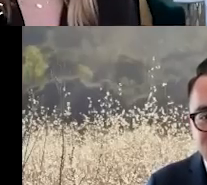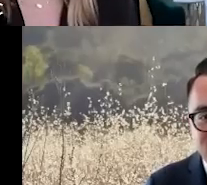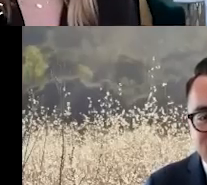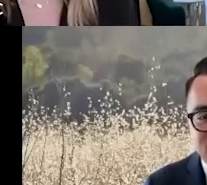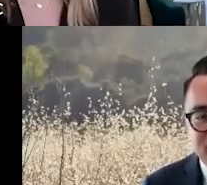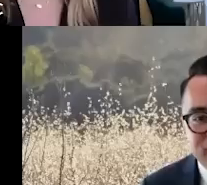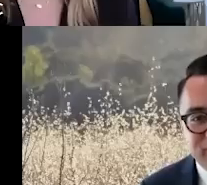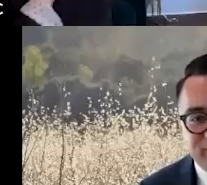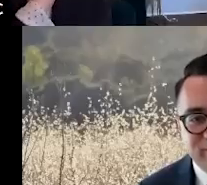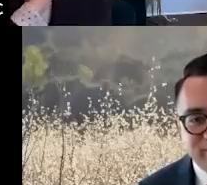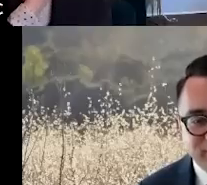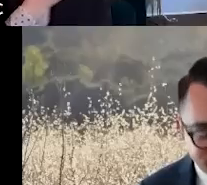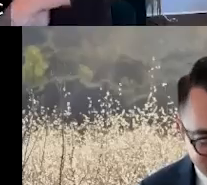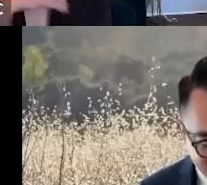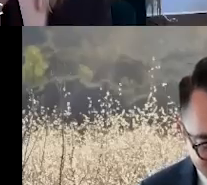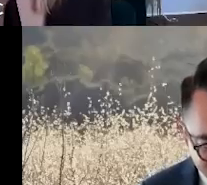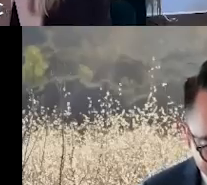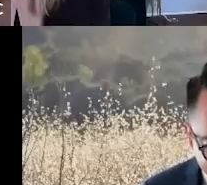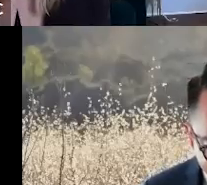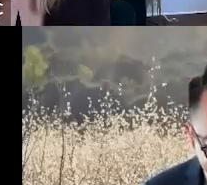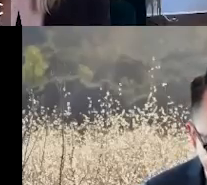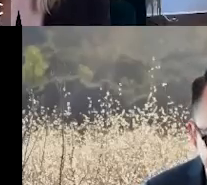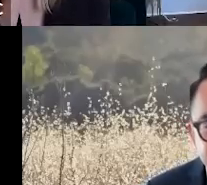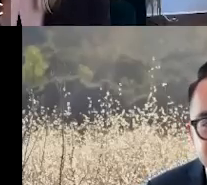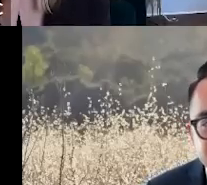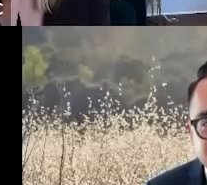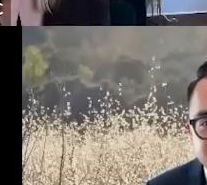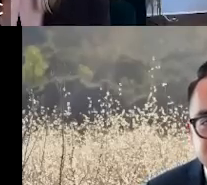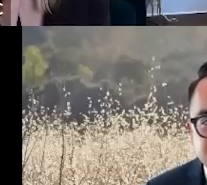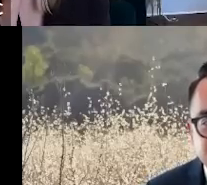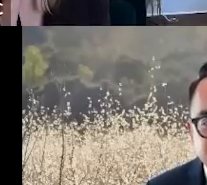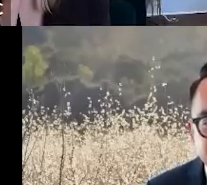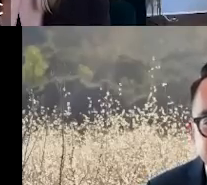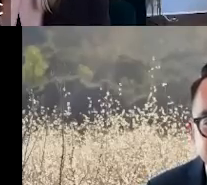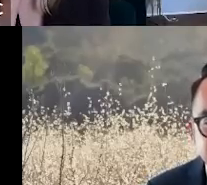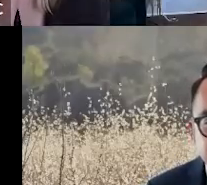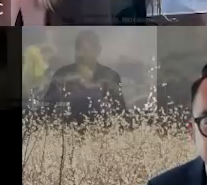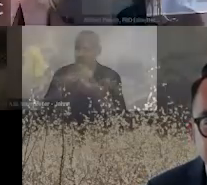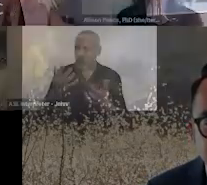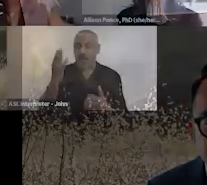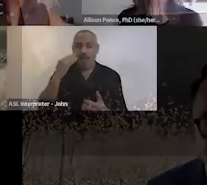And on behalf of HHRC, wanna thank our panelists. So many great takeaways. I know there was...